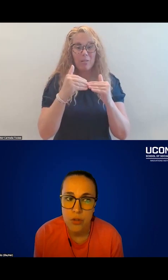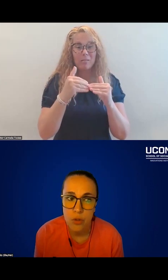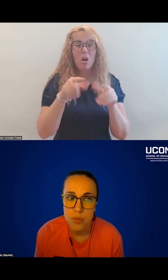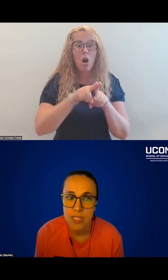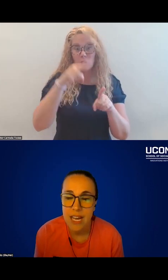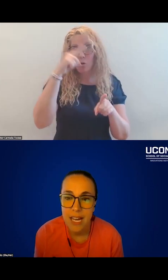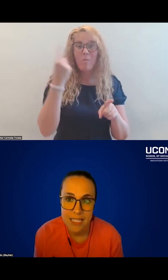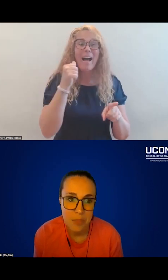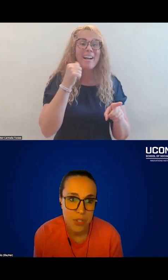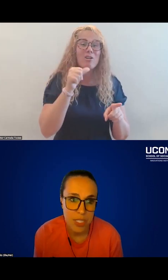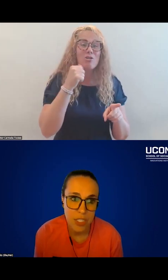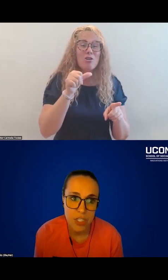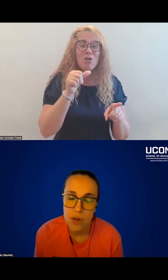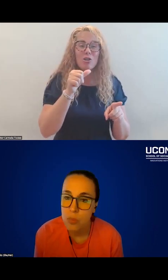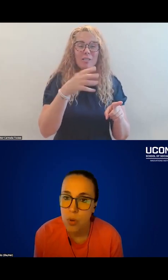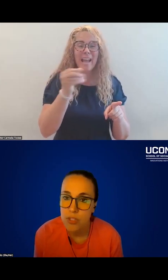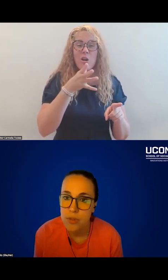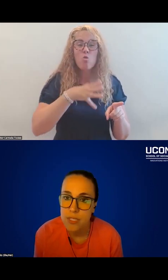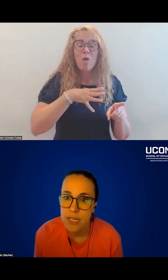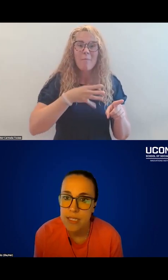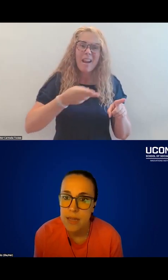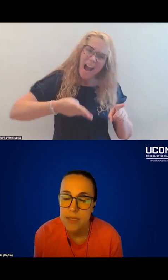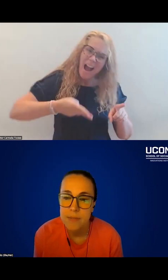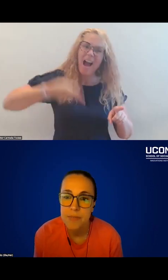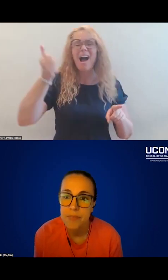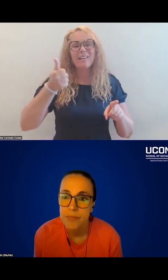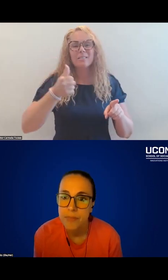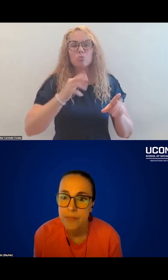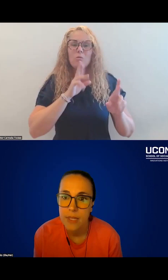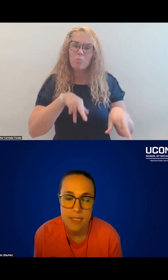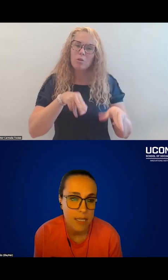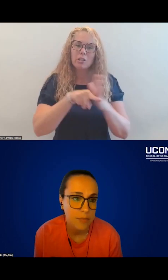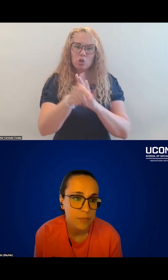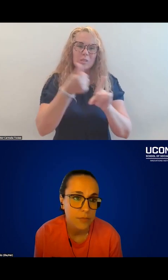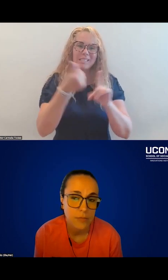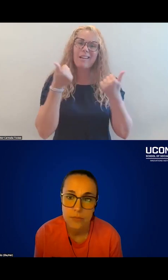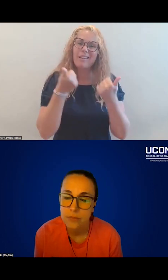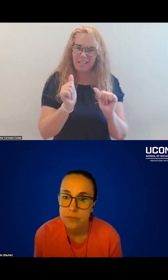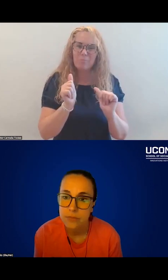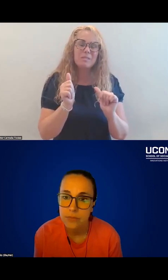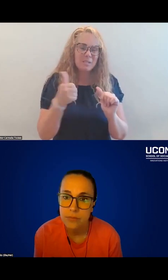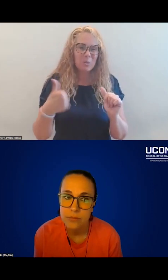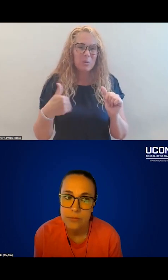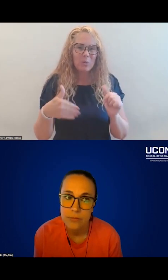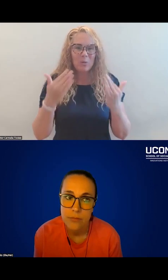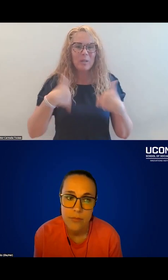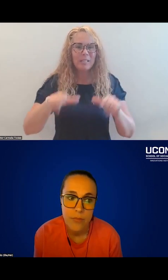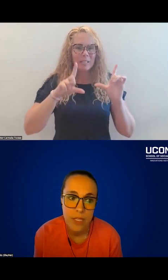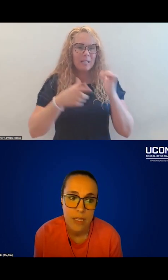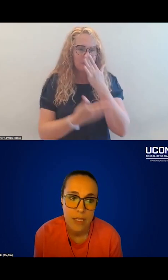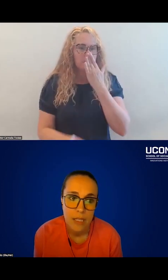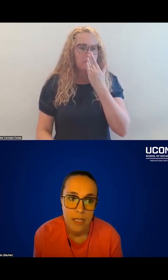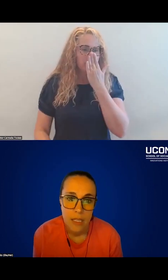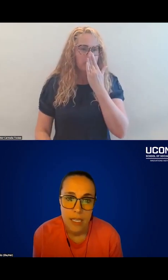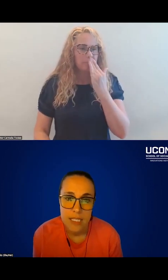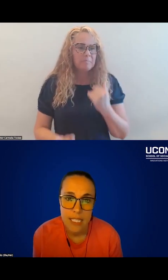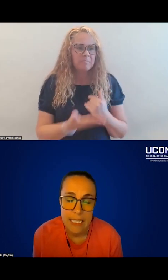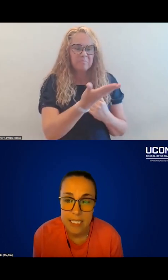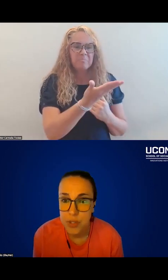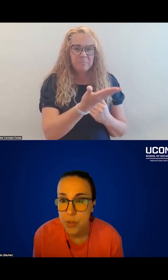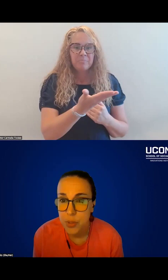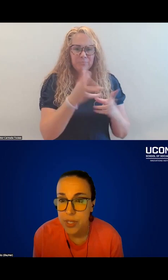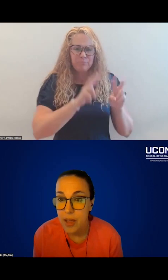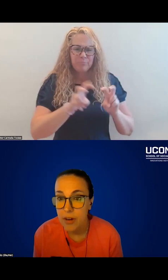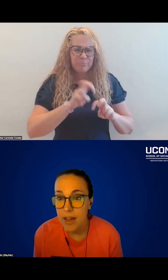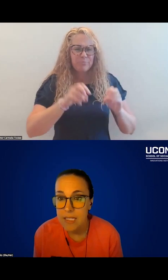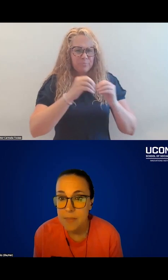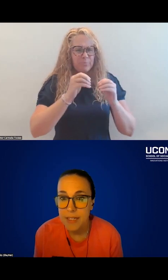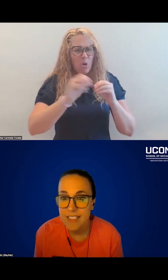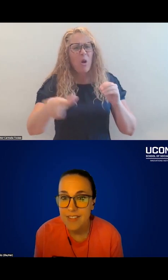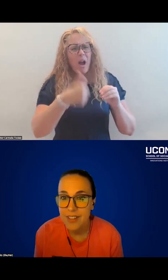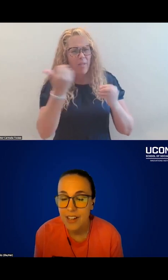THE HIGHEST PERCENT OF REPORTED SUICIDE ATTEMPTS. NEXT SLIDE. DIGGING ANOTHER ASPECT OF